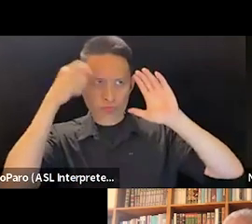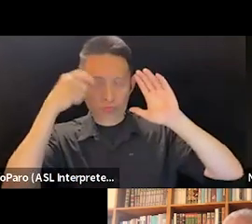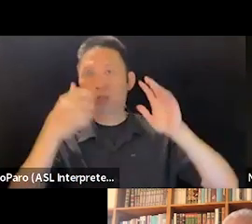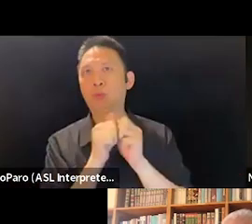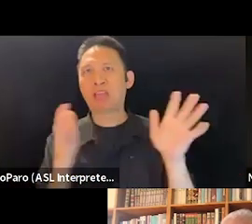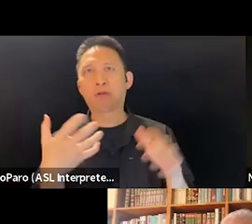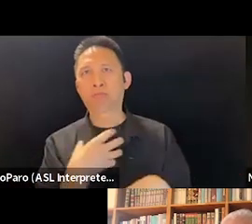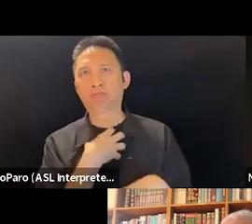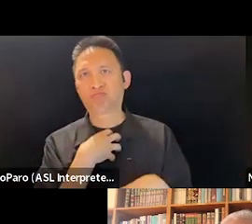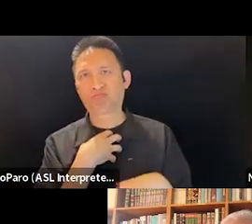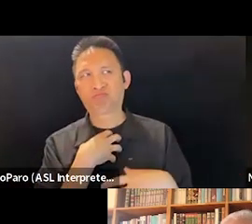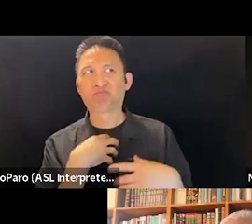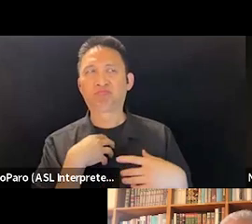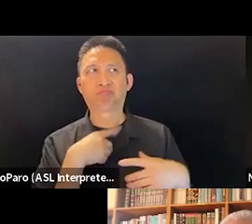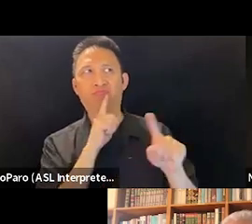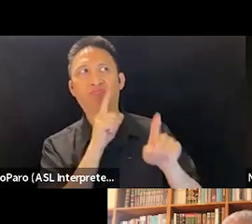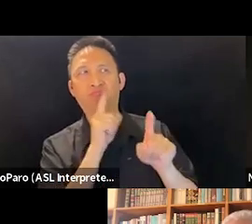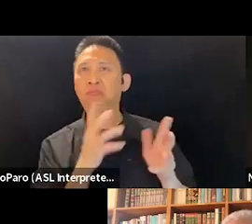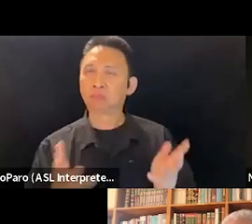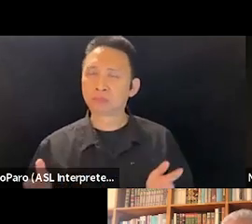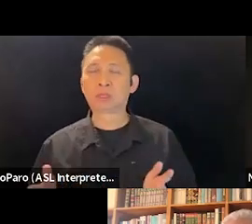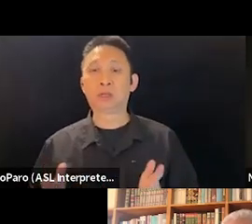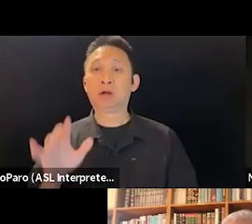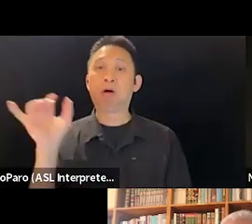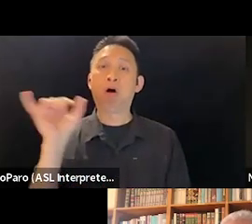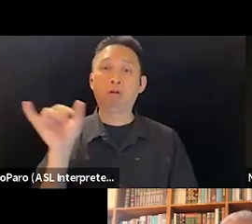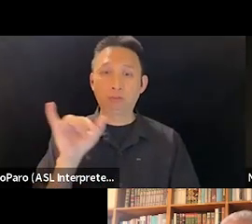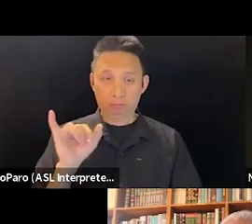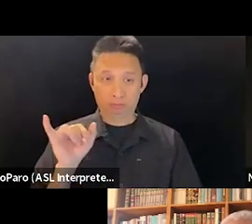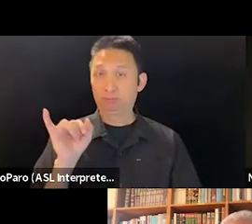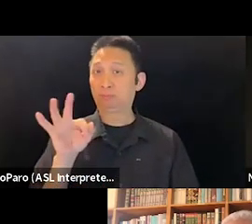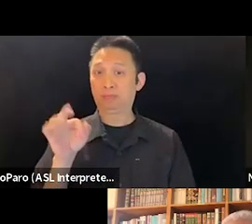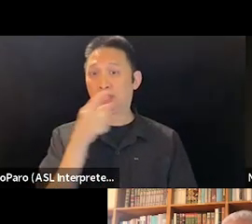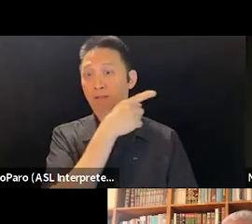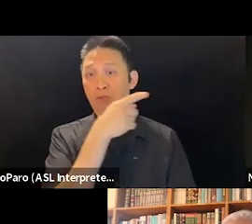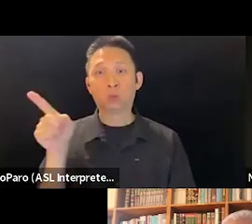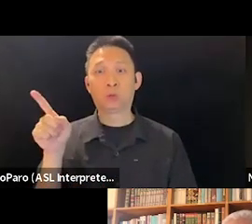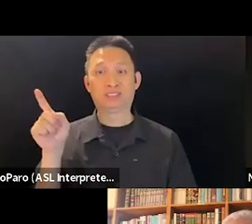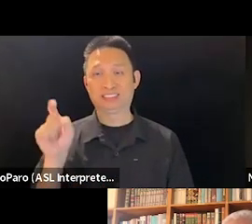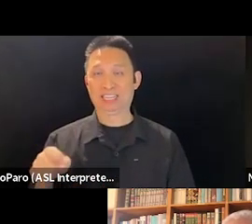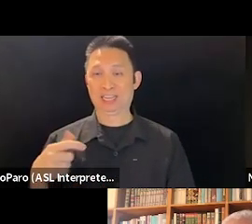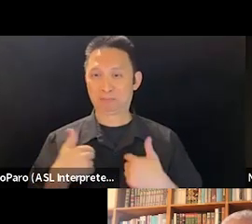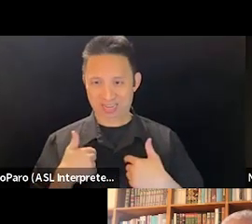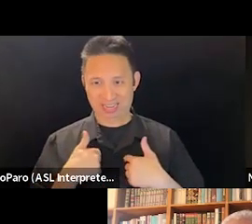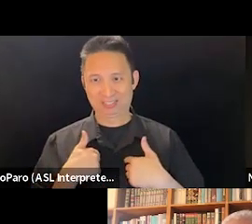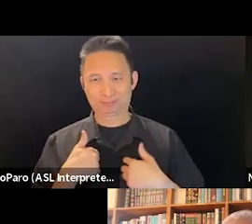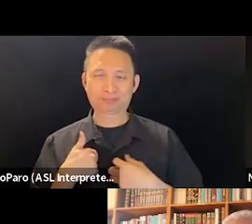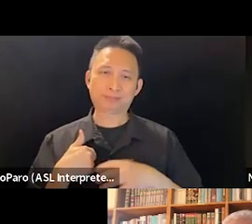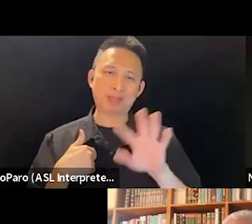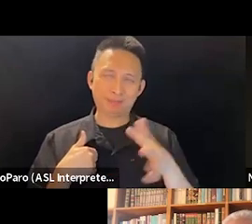And by the way, maybe you've been working with us before and others, so we don't have this type of things